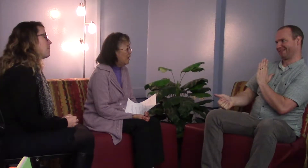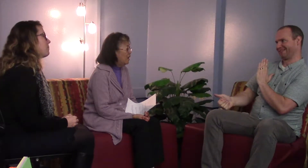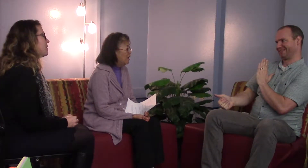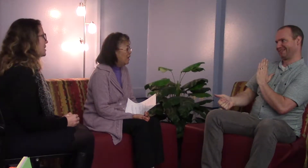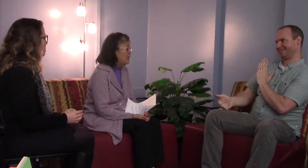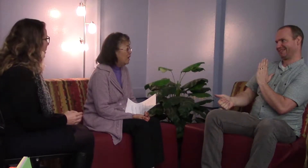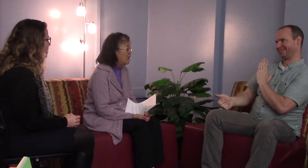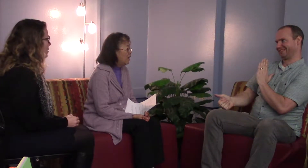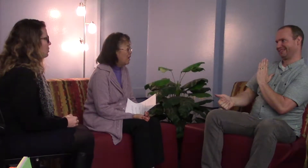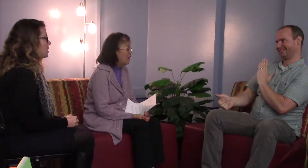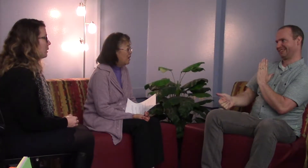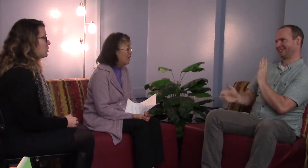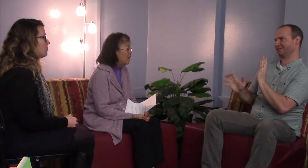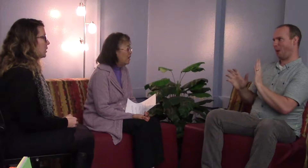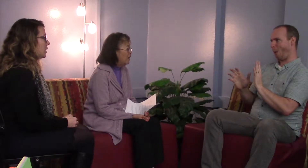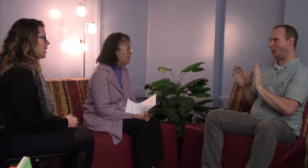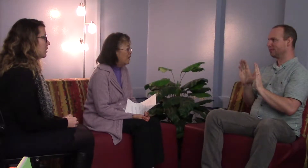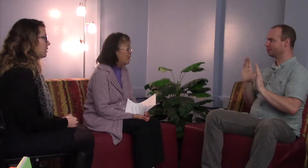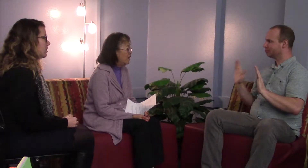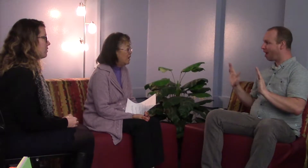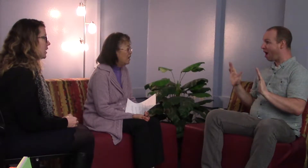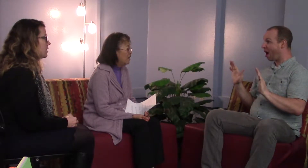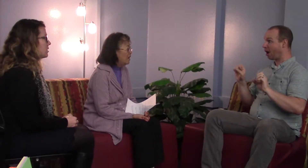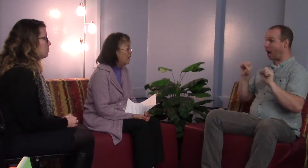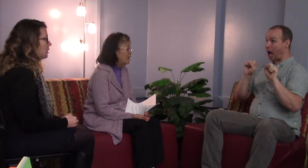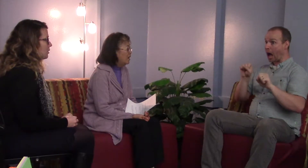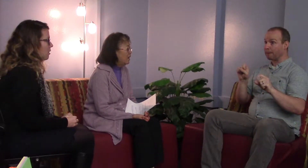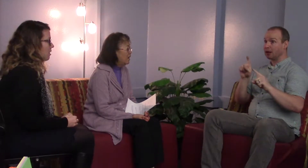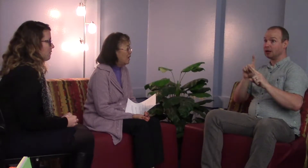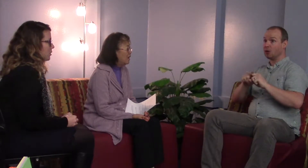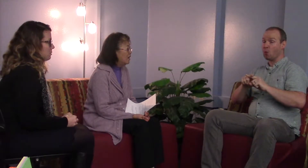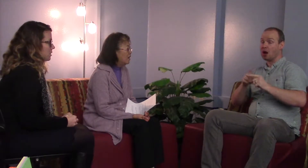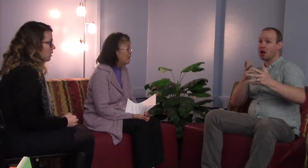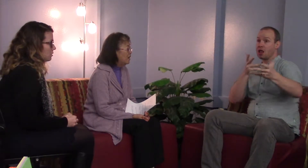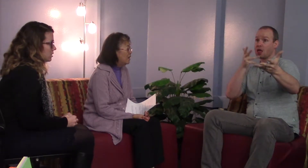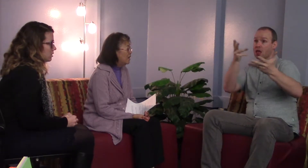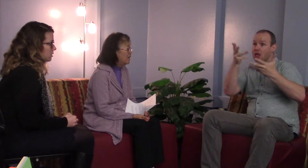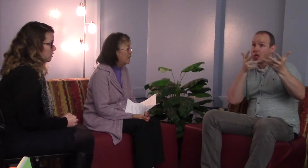It's based on their speech ability, if they can speak or not for themselves.